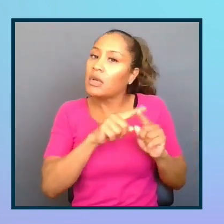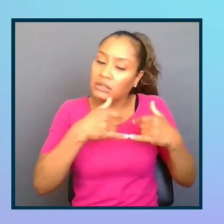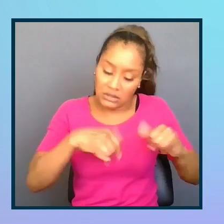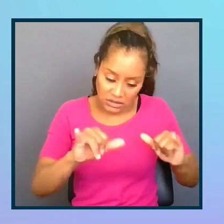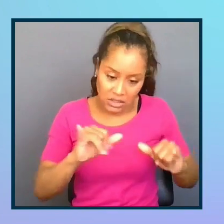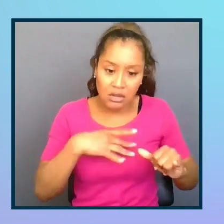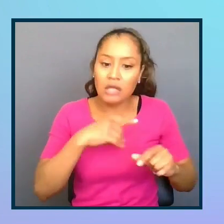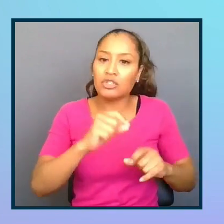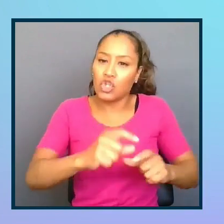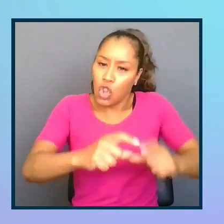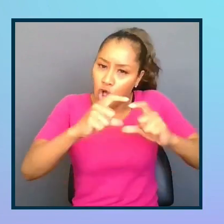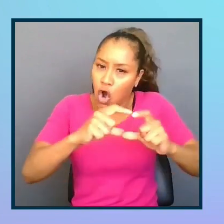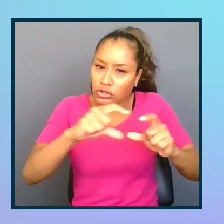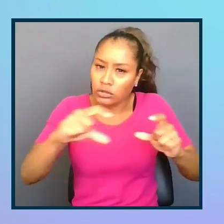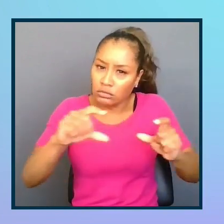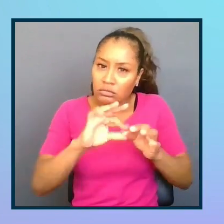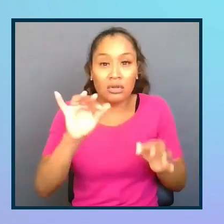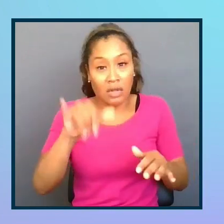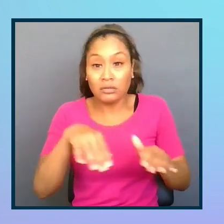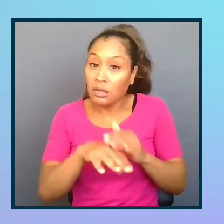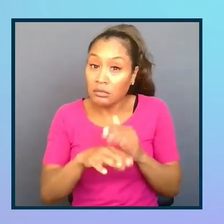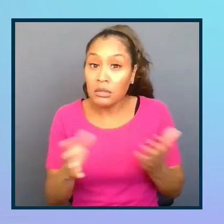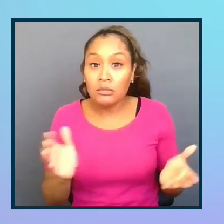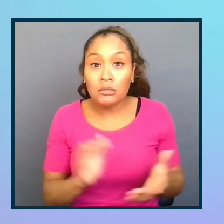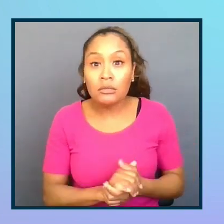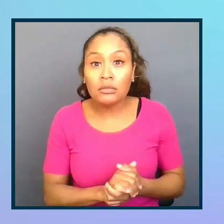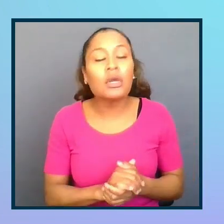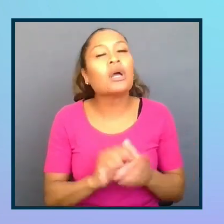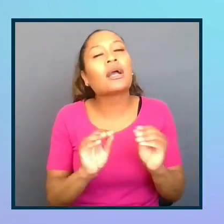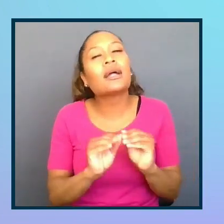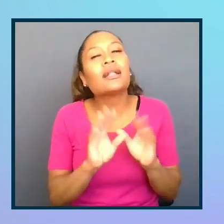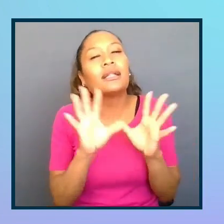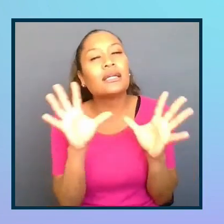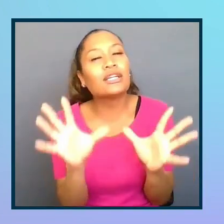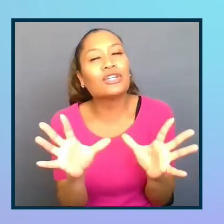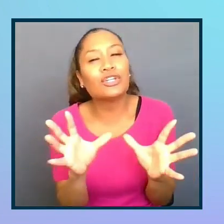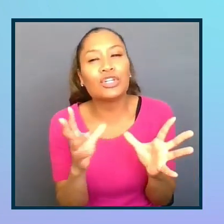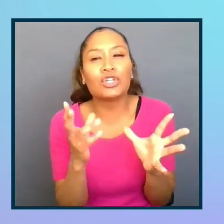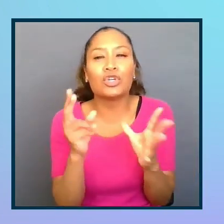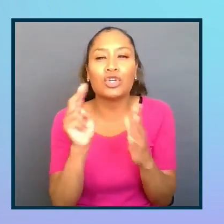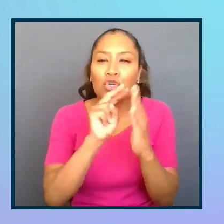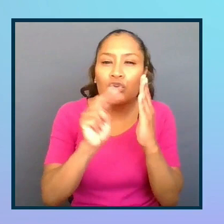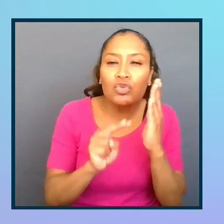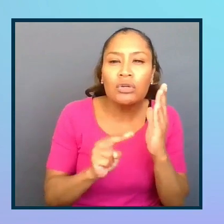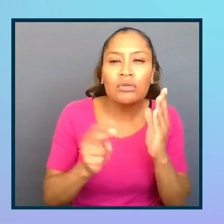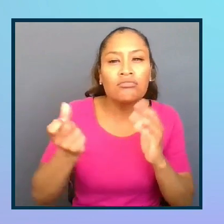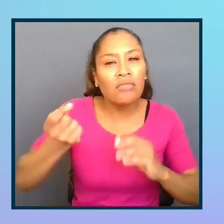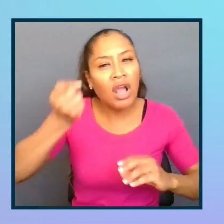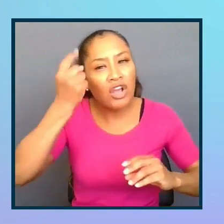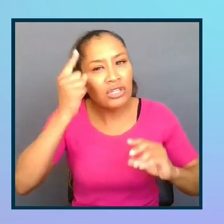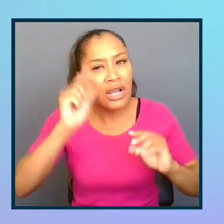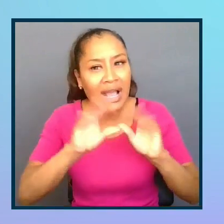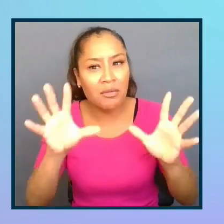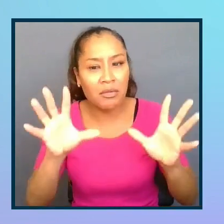And that is accessibility, making things clear and readable and understandable to a lot of people who think,